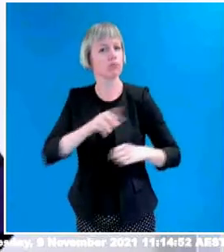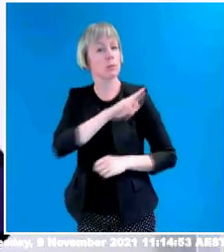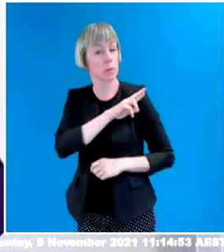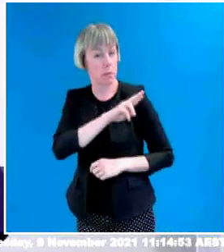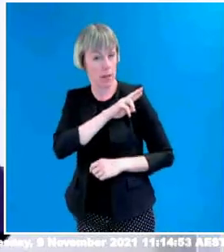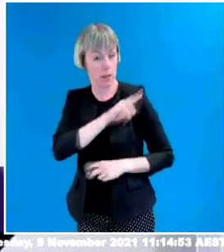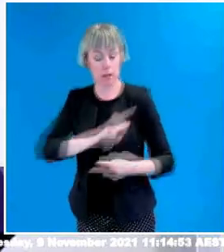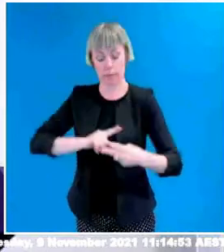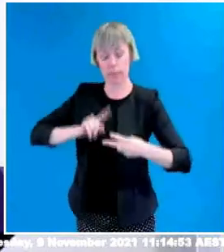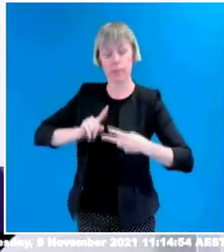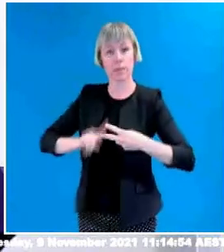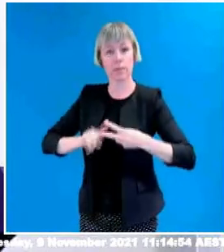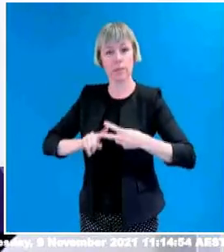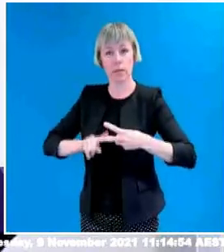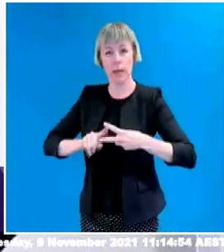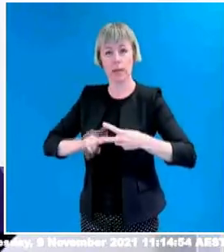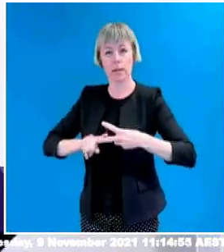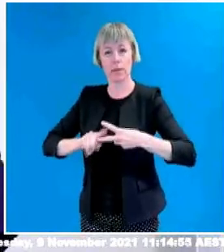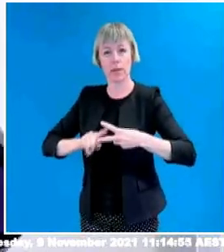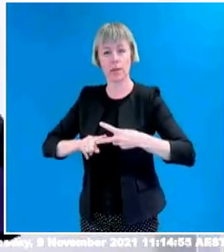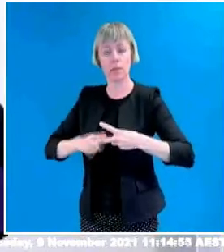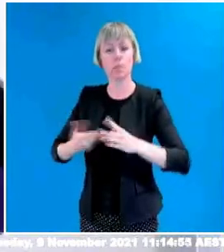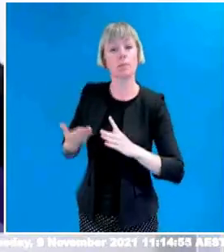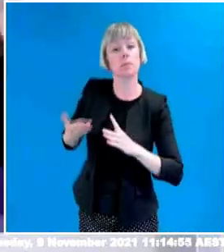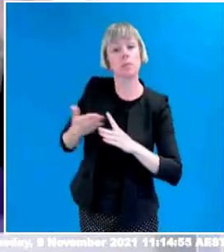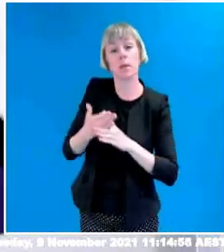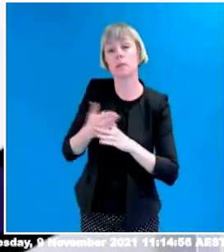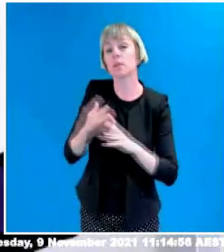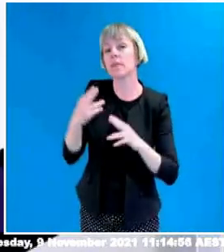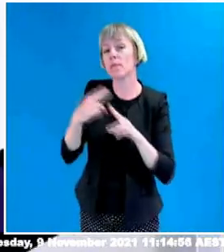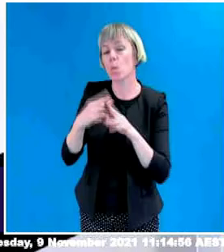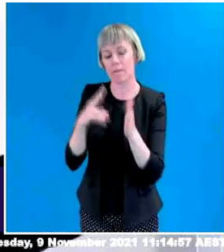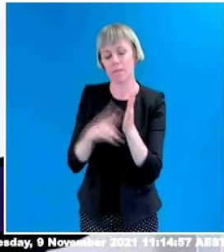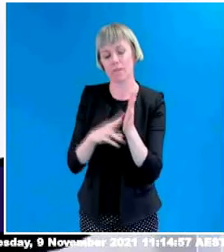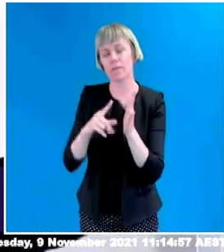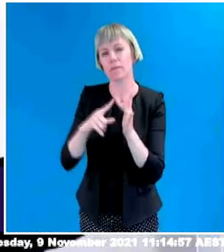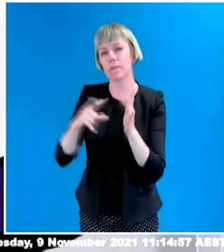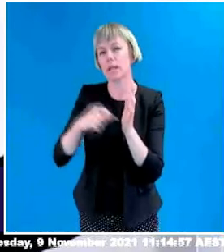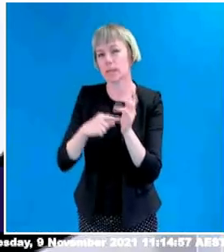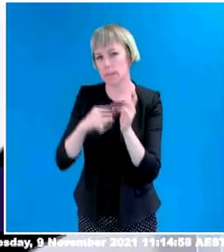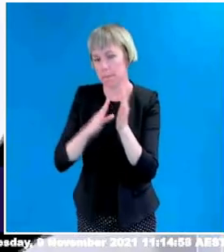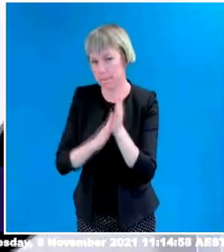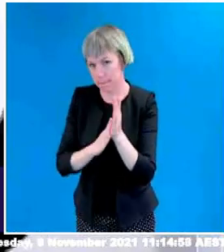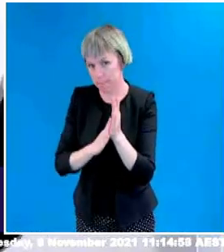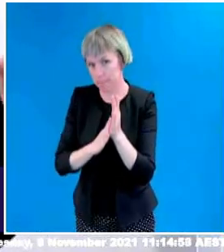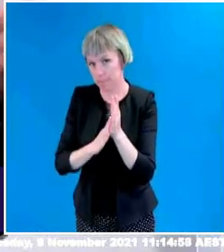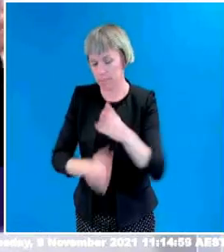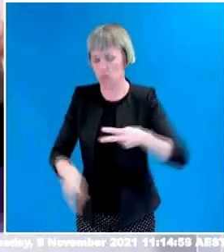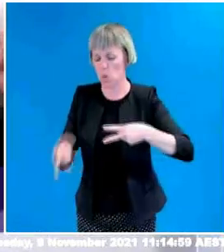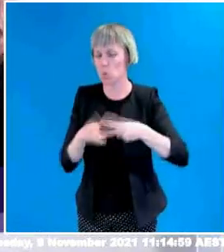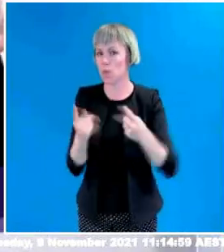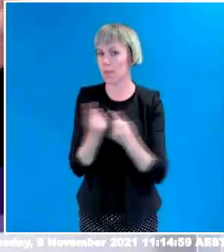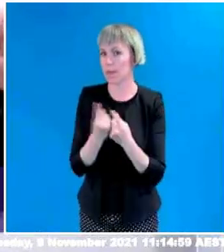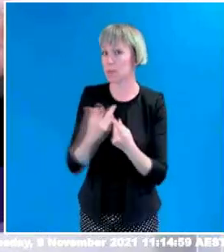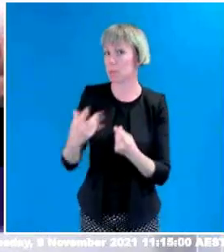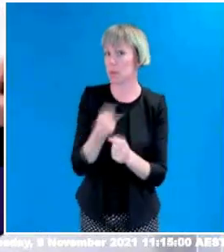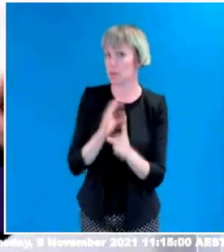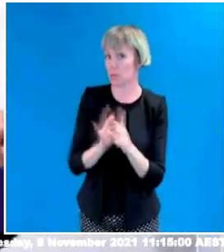Taking those two areas and applying the principles, how would that work